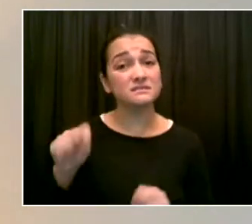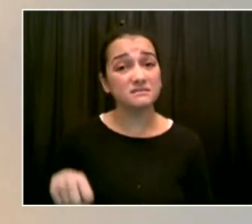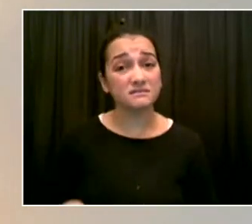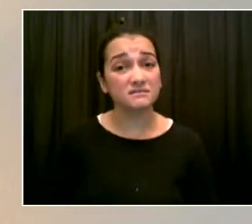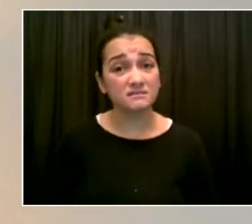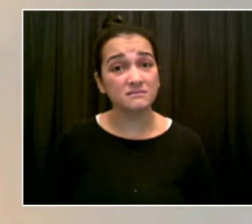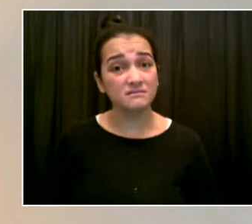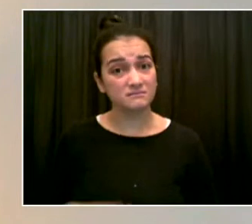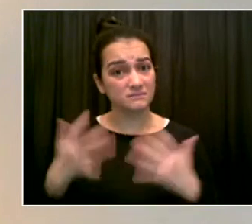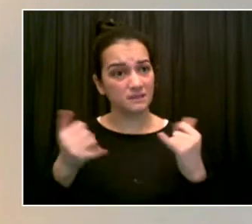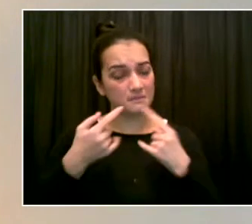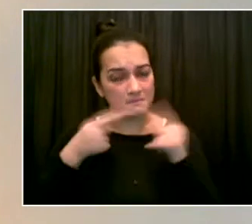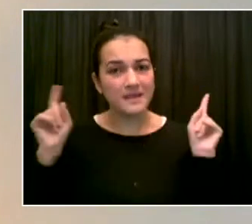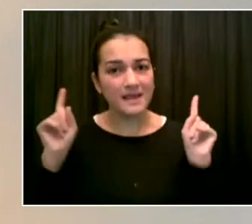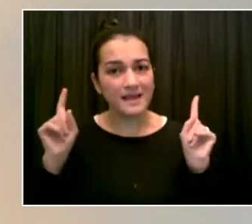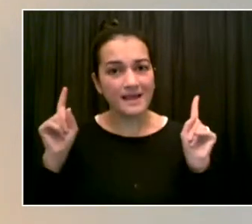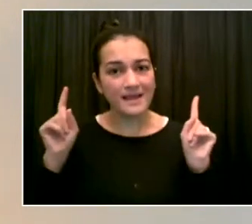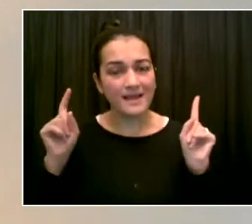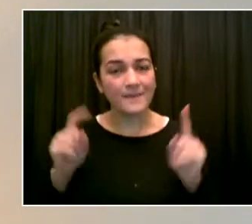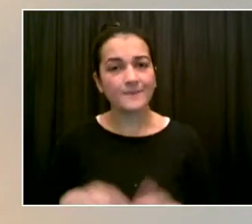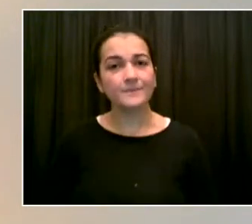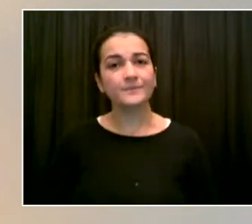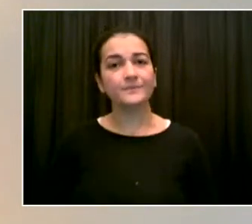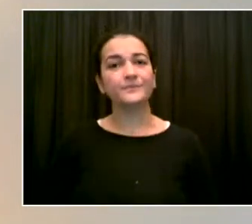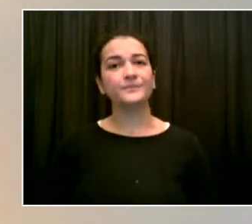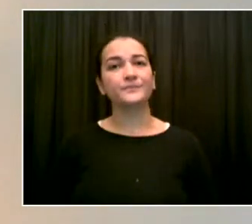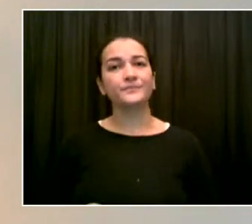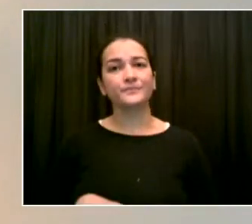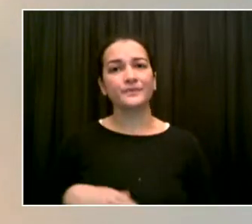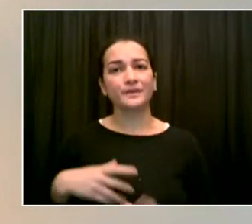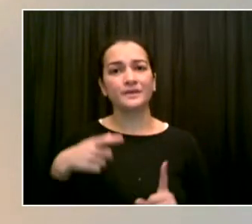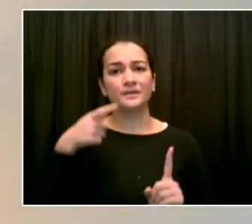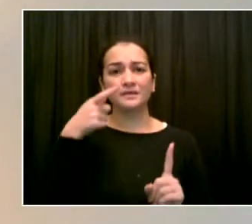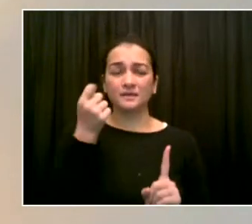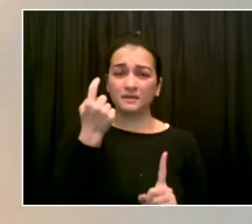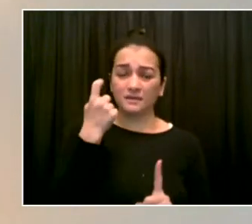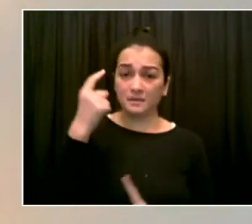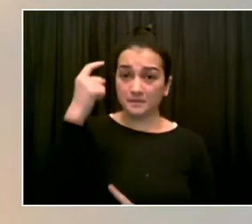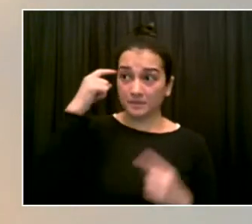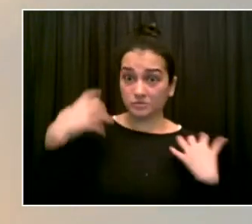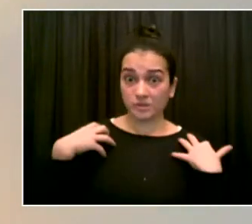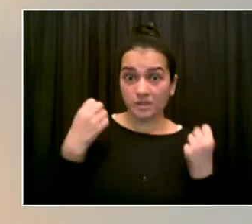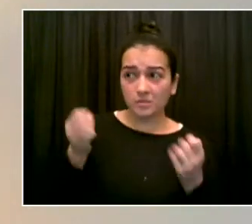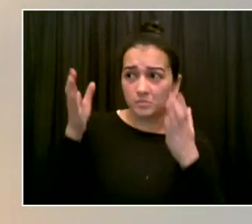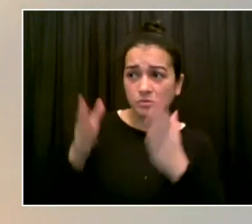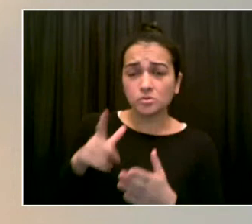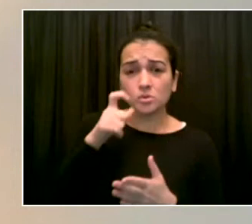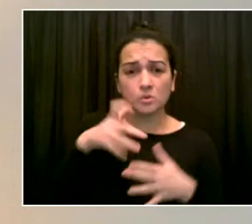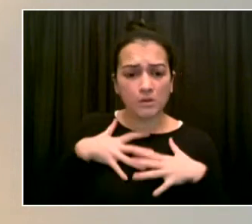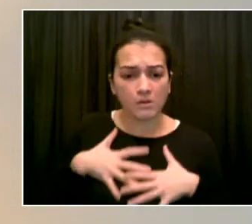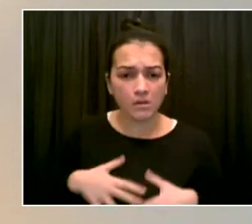MODEL THAT THE GOVERNMET NIS LOOKING AT AS AN EXAMPLE OF THE KIND OF SERVICE IT CAN BE AND THAT MAKES ME FEEL VERY PROUD AND I WANT